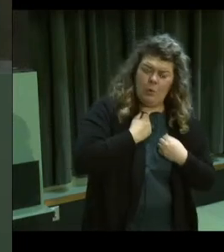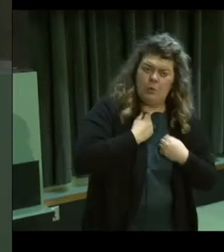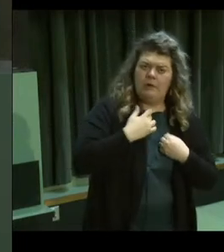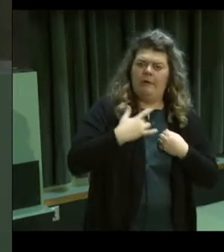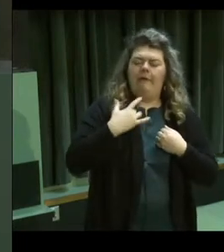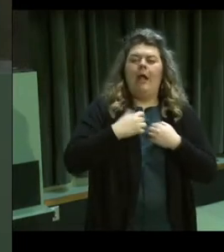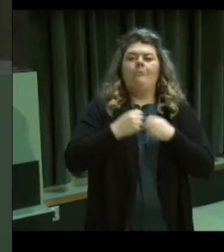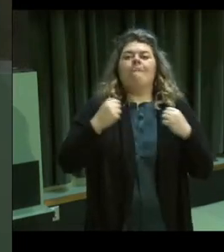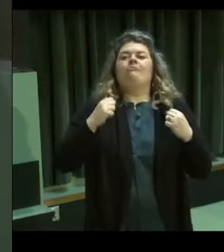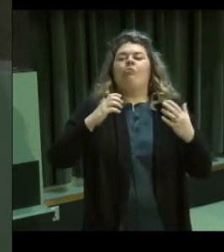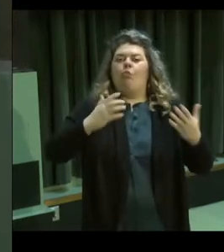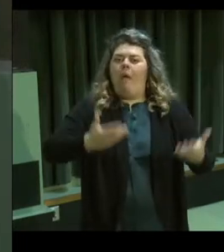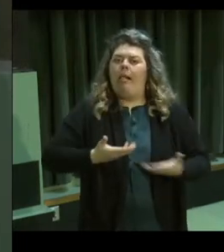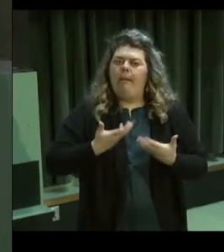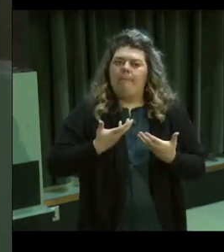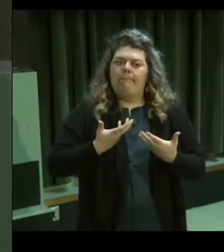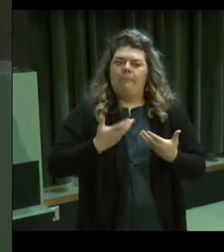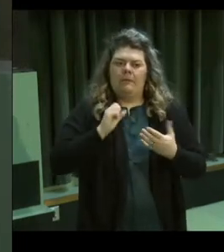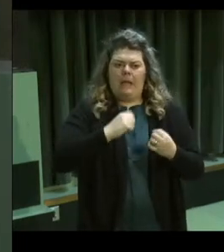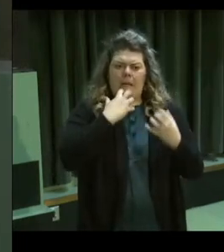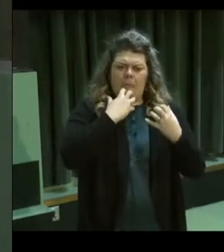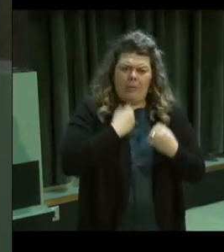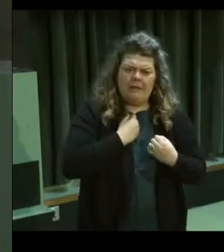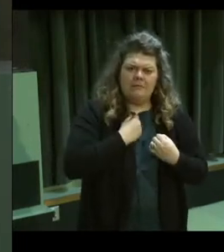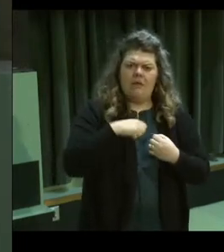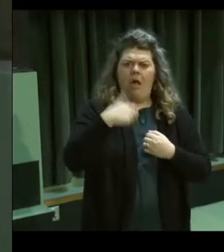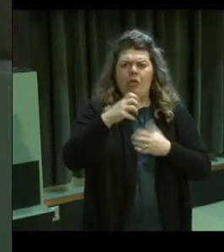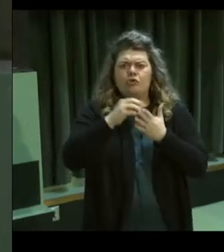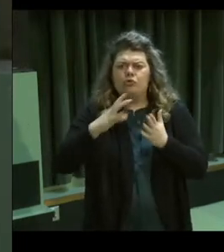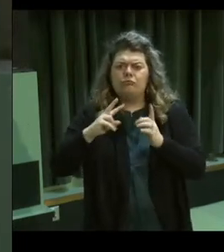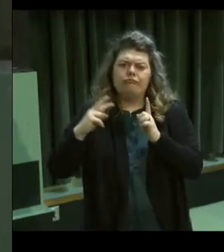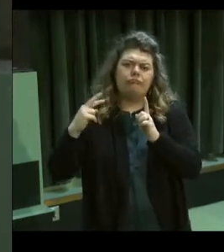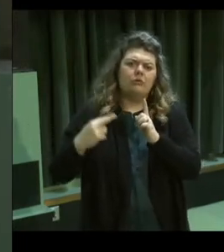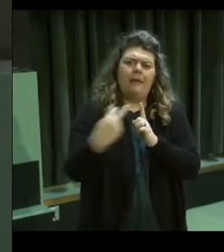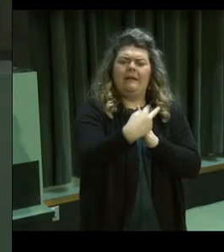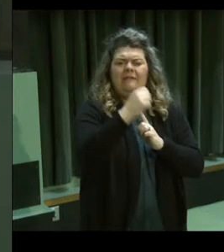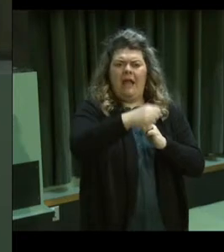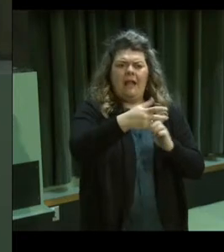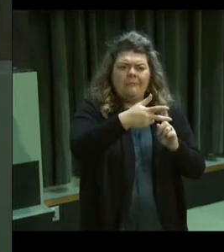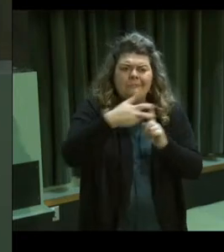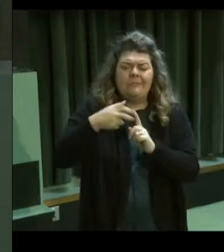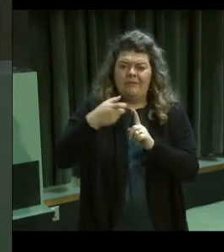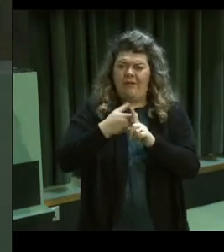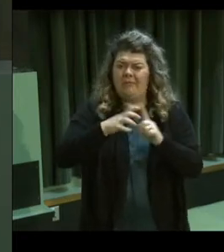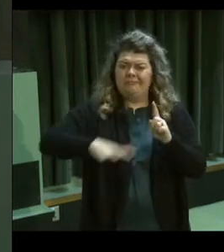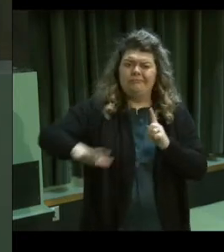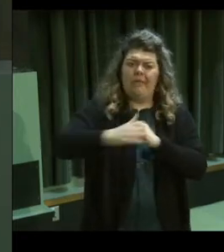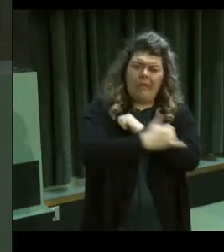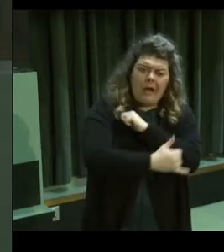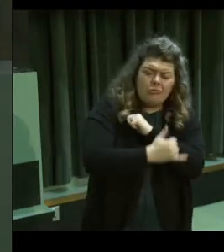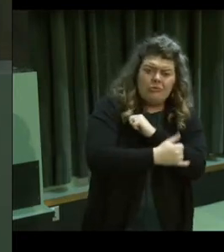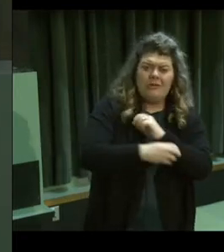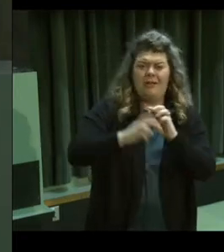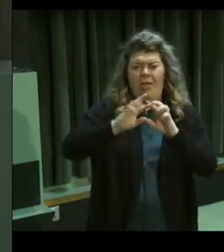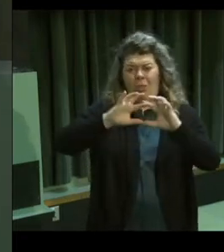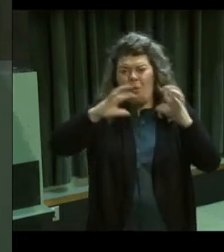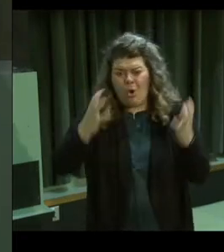welcome, and in which we embrace the perspectives of students to